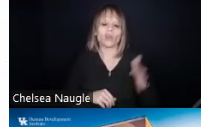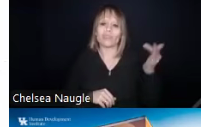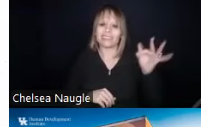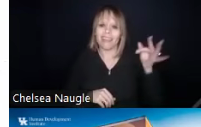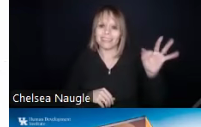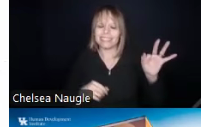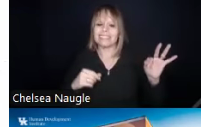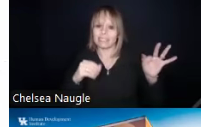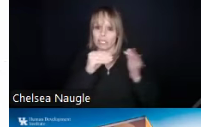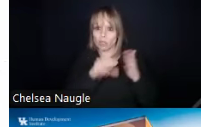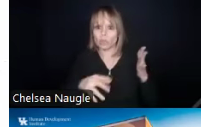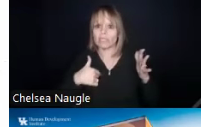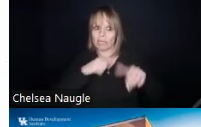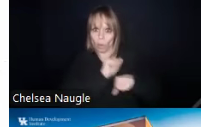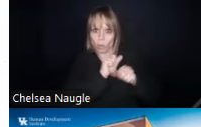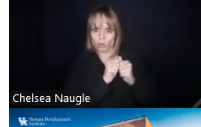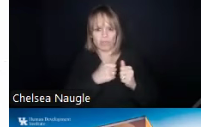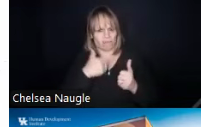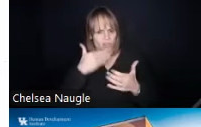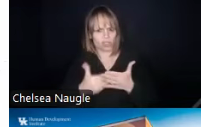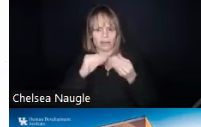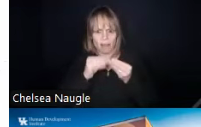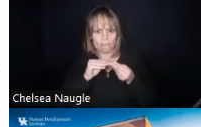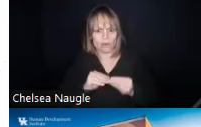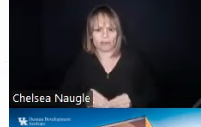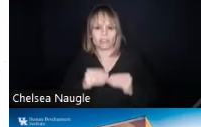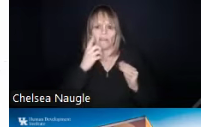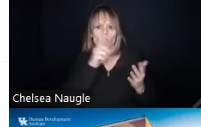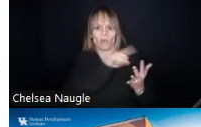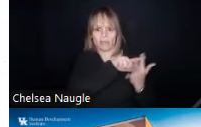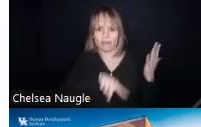had really good data on. Uh, and the good data again, you know, implies uh those who stayed in the study, those who